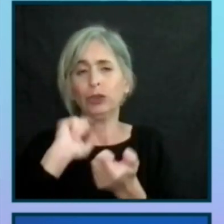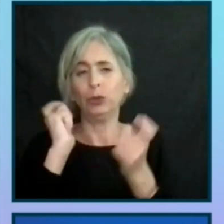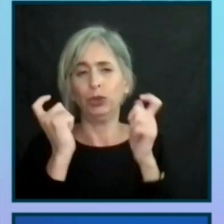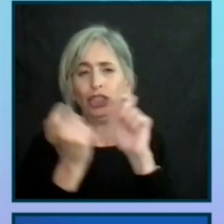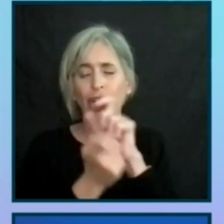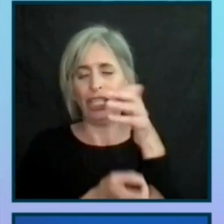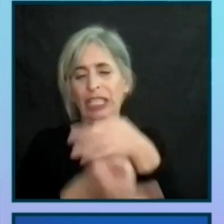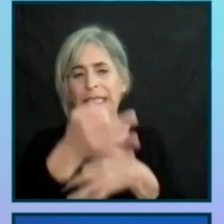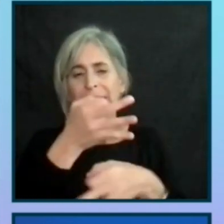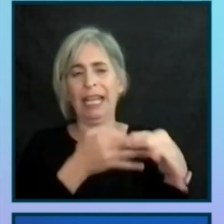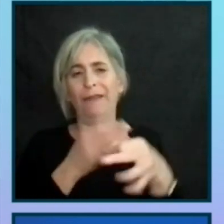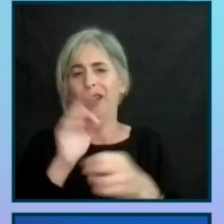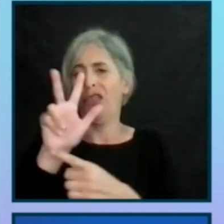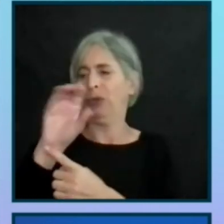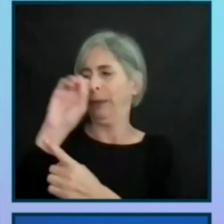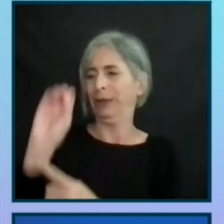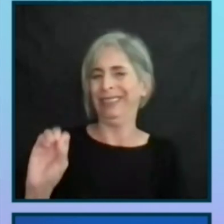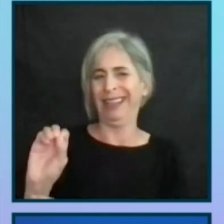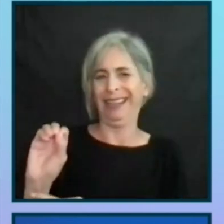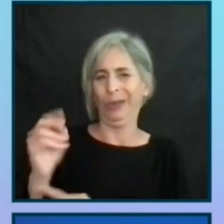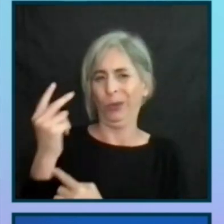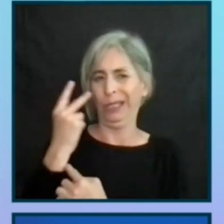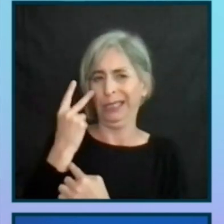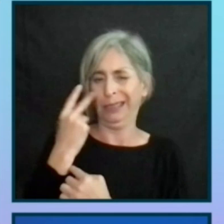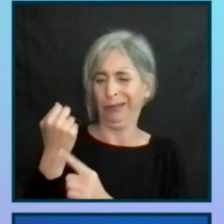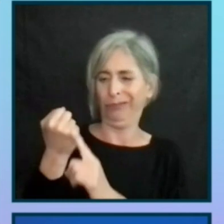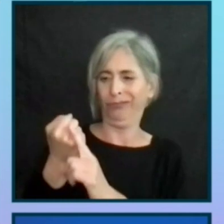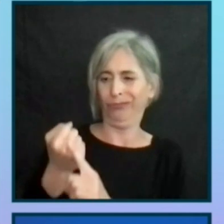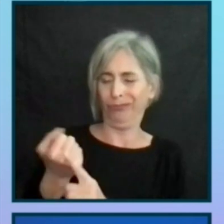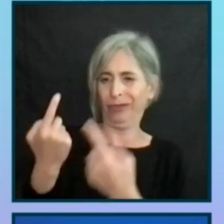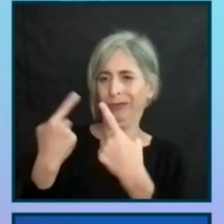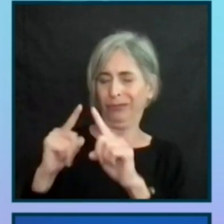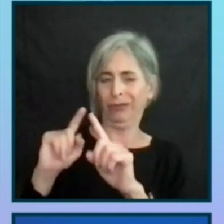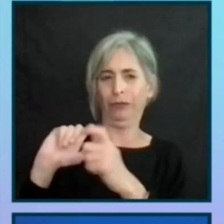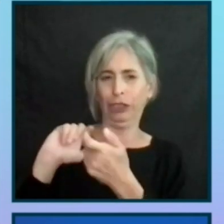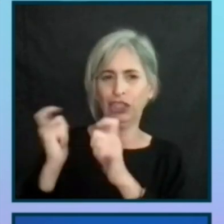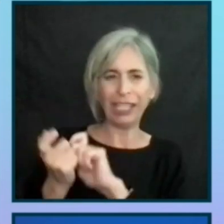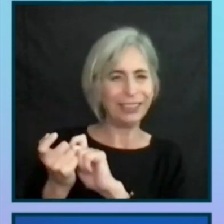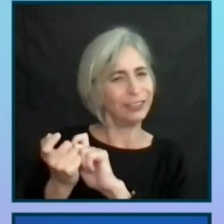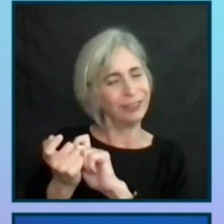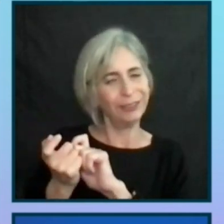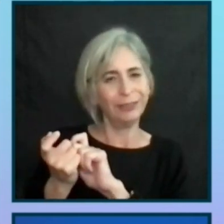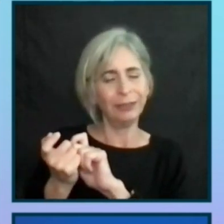that 3% that we seem to be hitting that's really some of the folks that care,